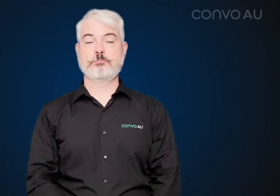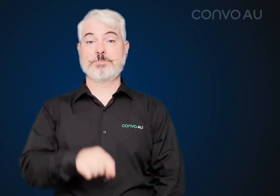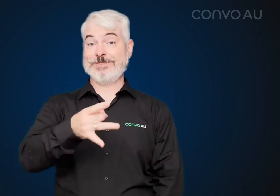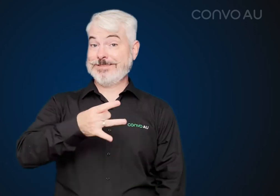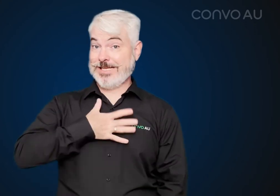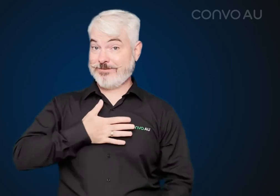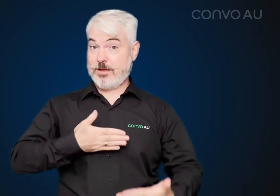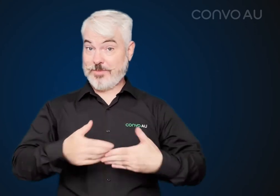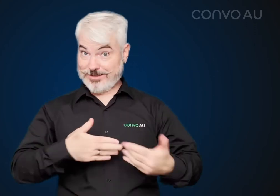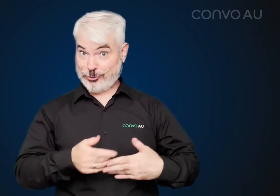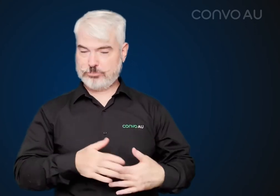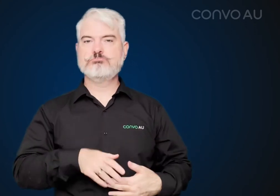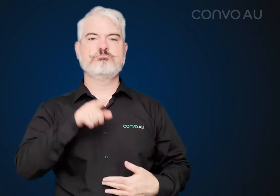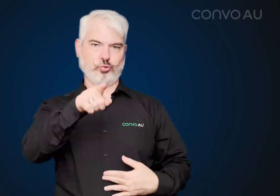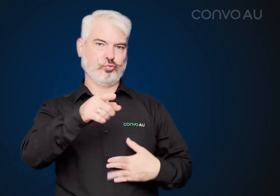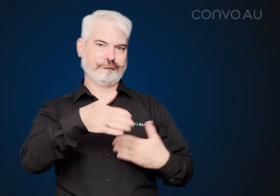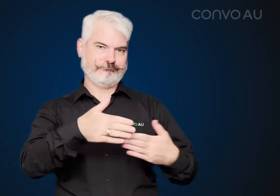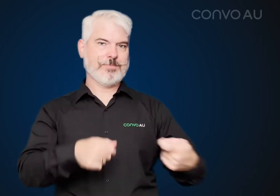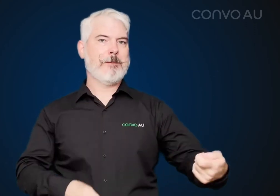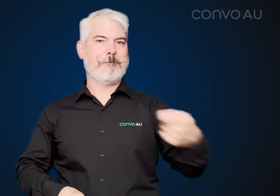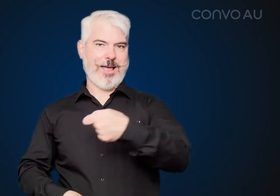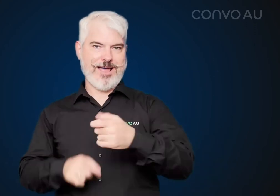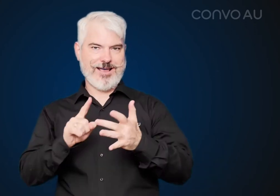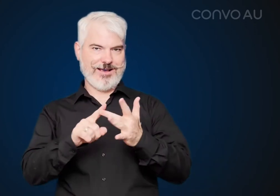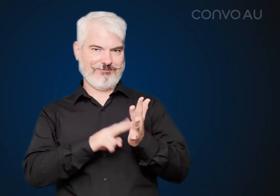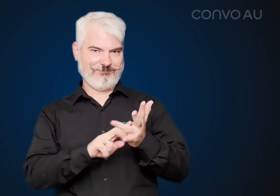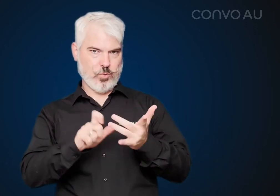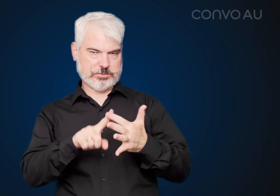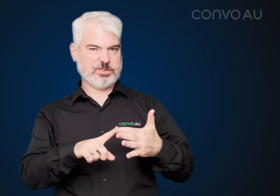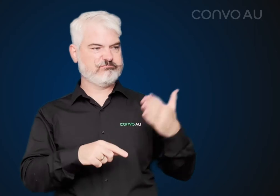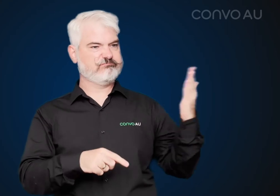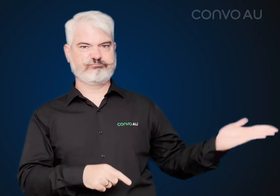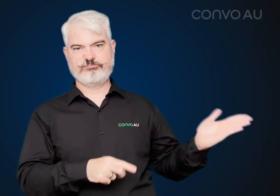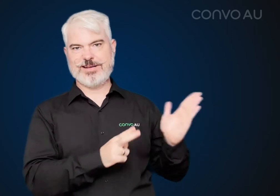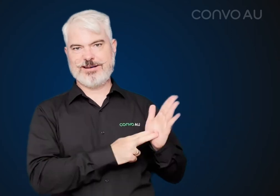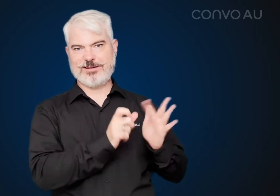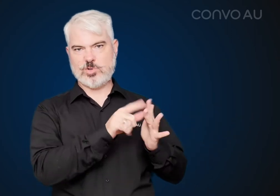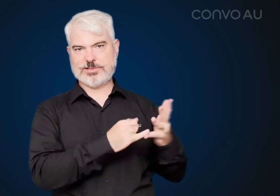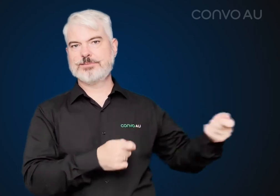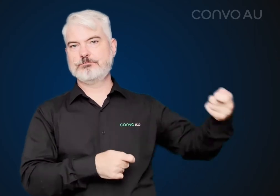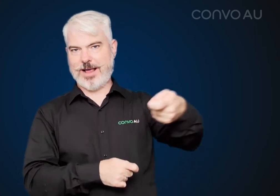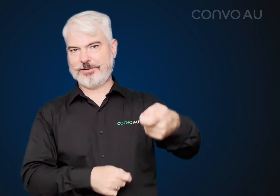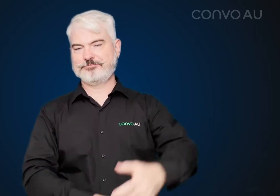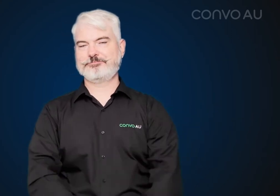If your NDIS plan is Self-Managed, you will need to organise payment of your invoice and get reimbursed by NDIS.